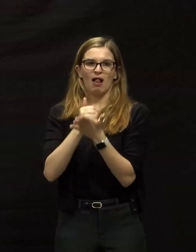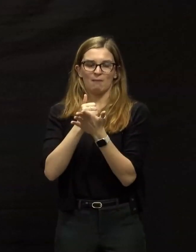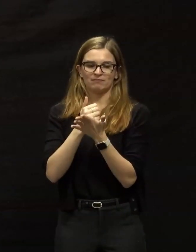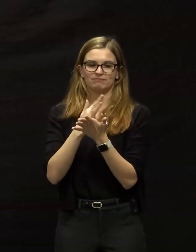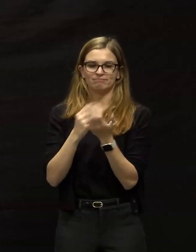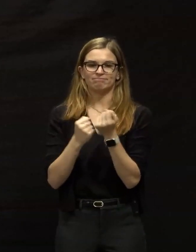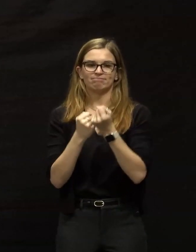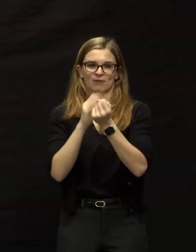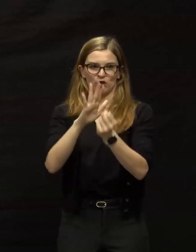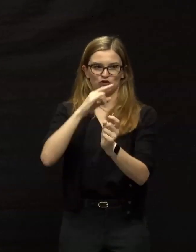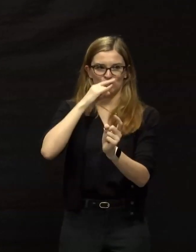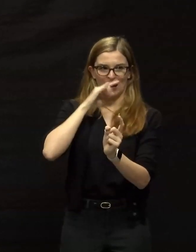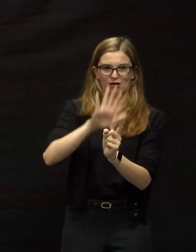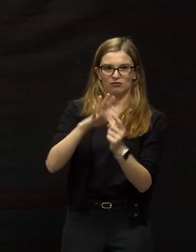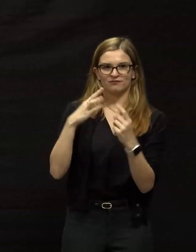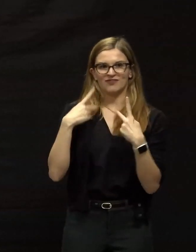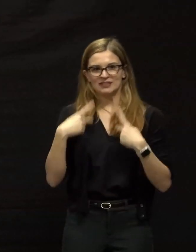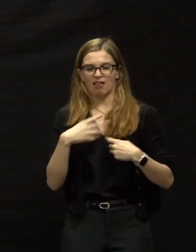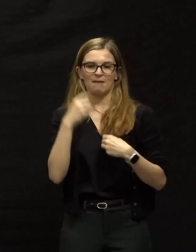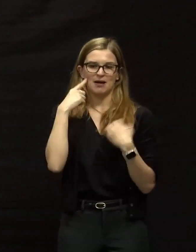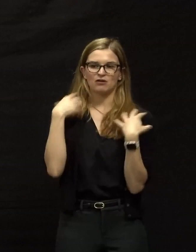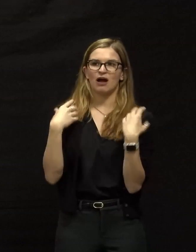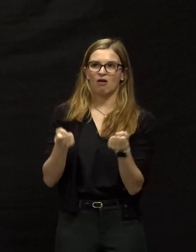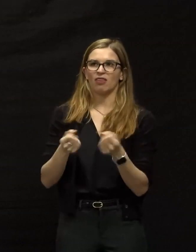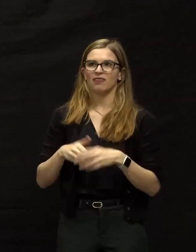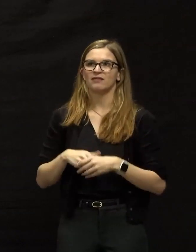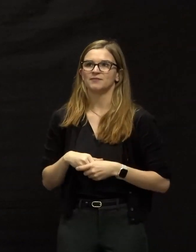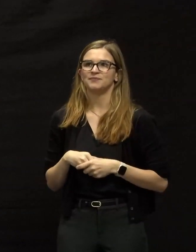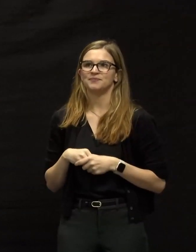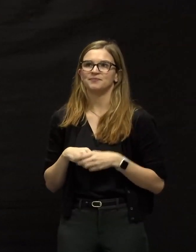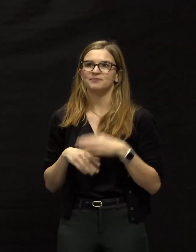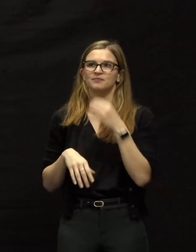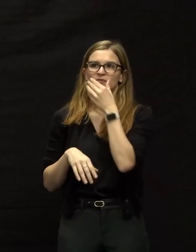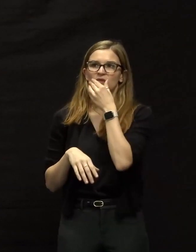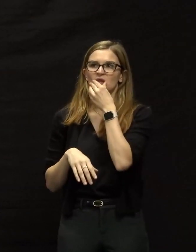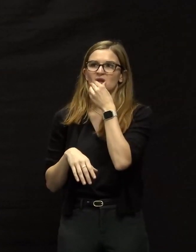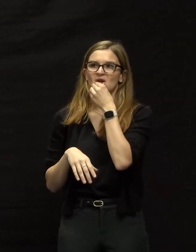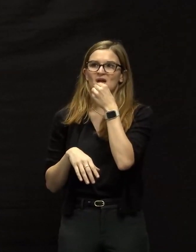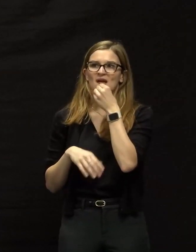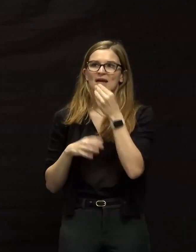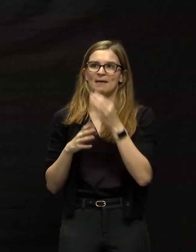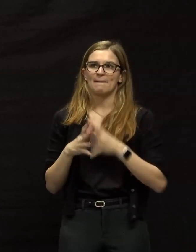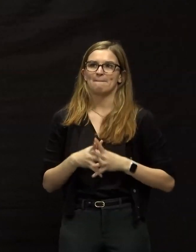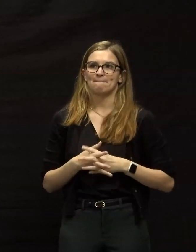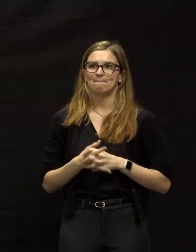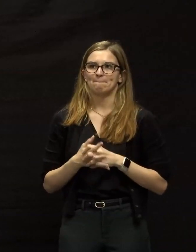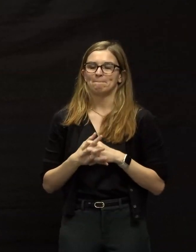and giving appropriate, accurate information so that we can support that child's physical and mental health.